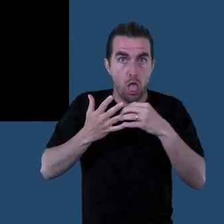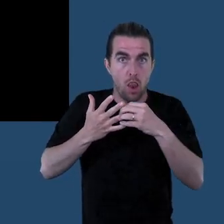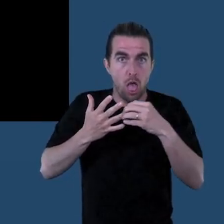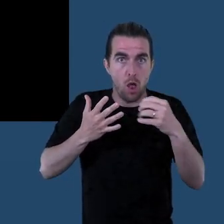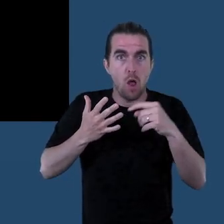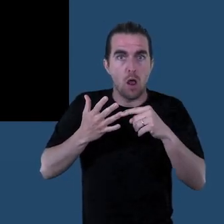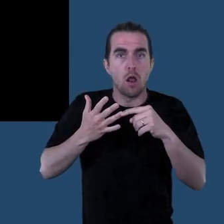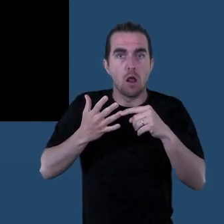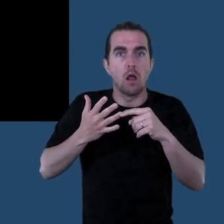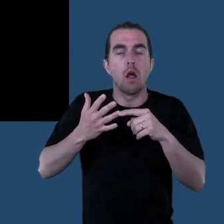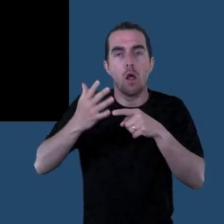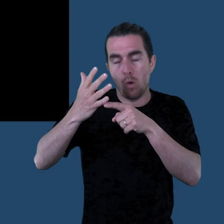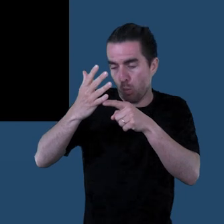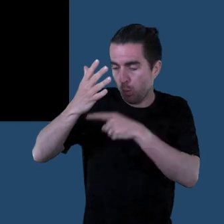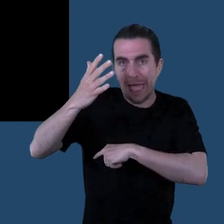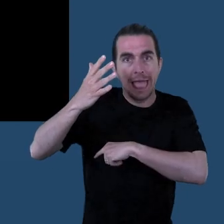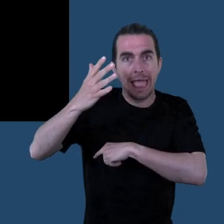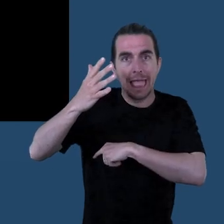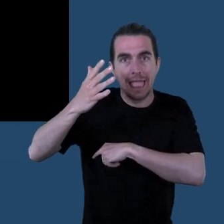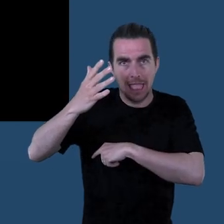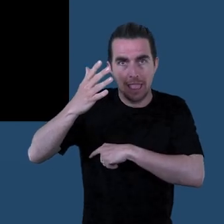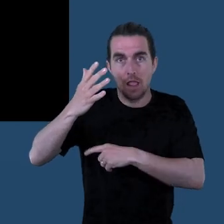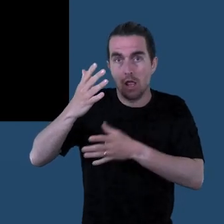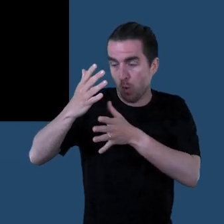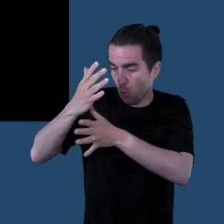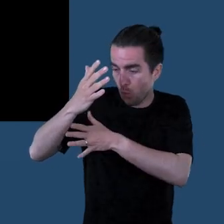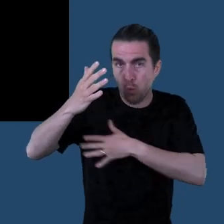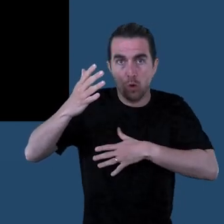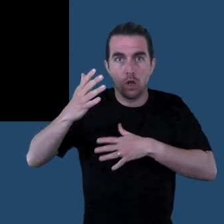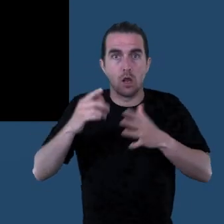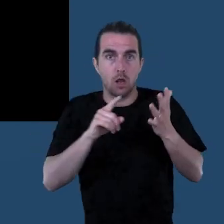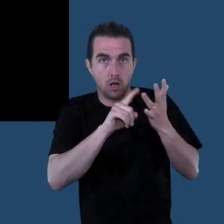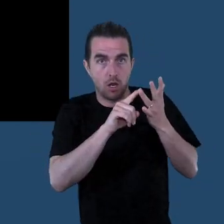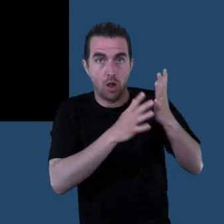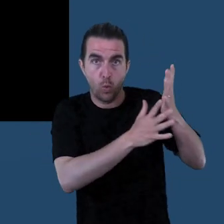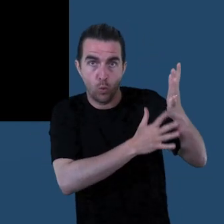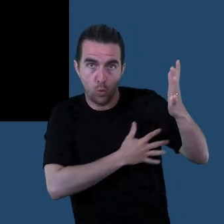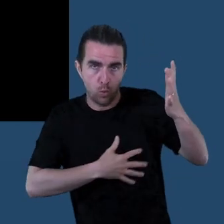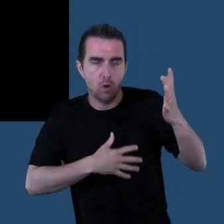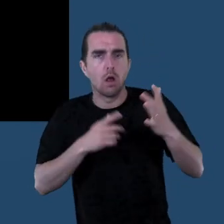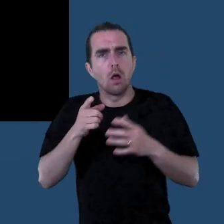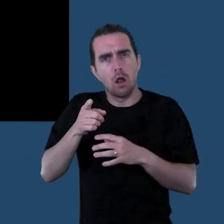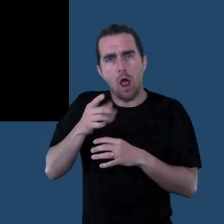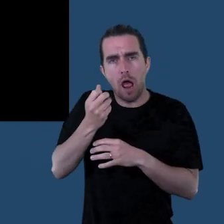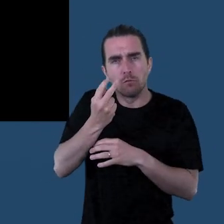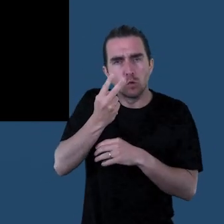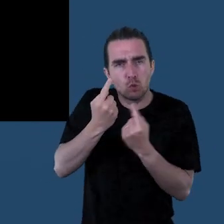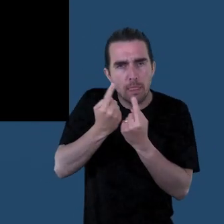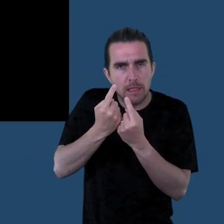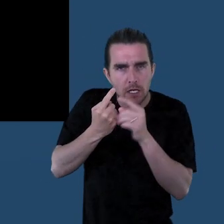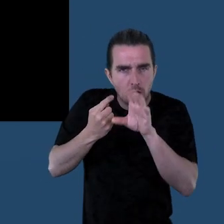which supports the actual entire wing membrane. And it's these two features combined